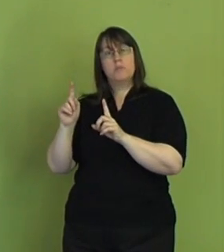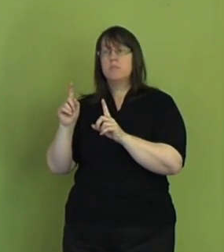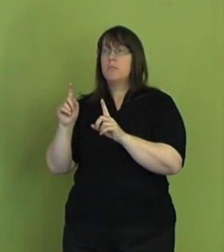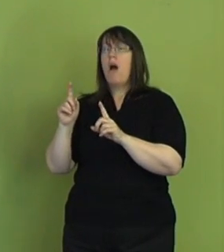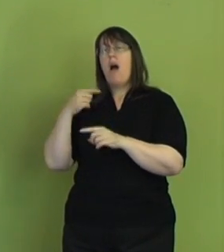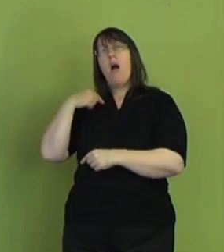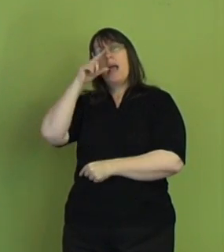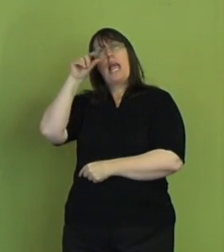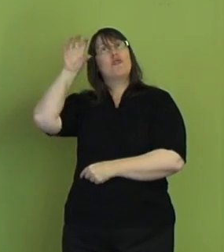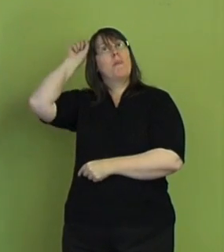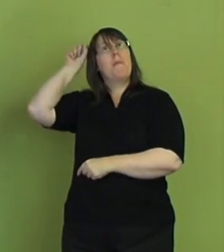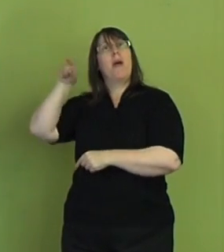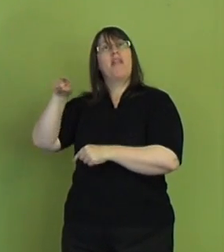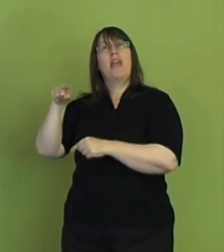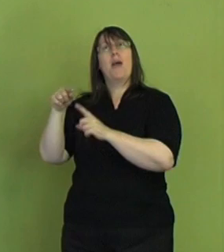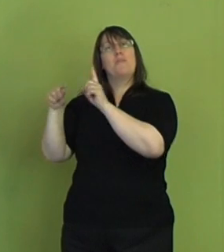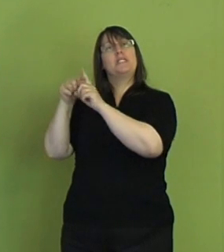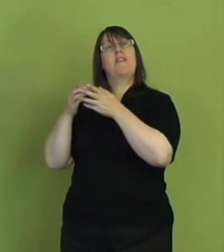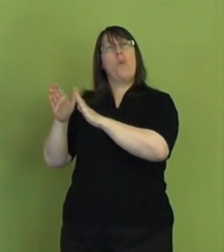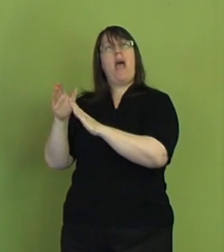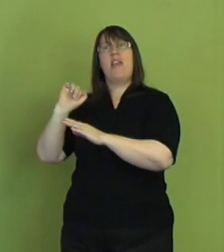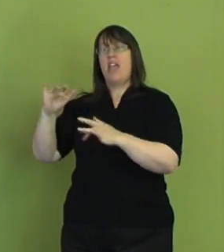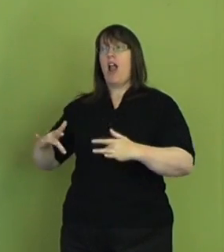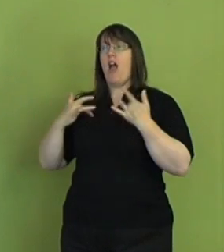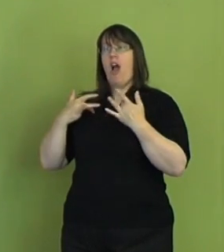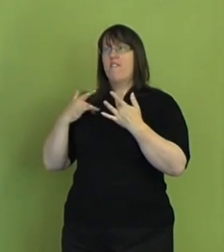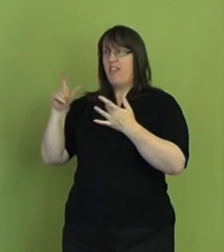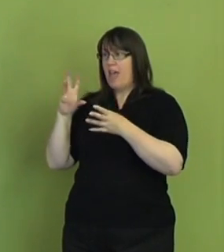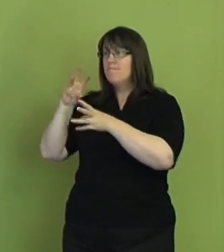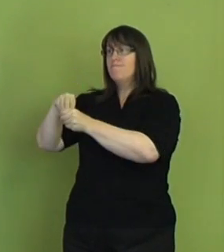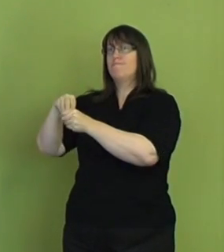for who they were and the contribution that they made